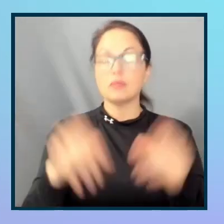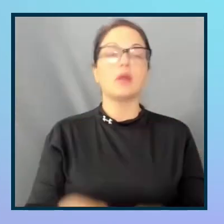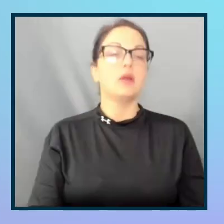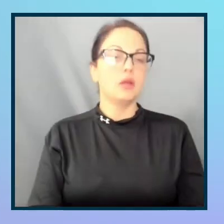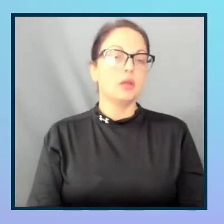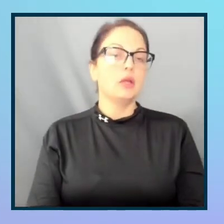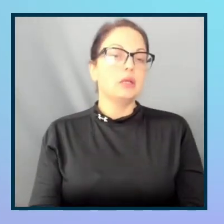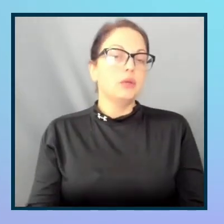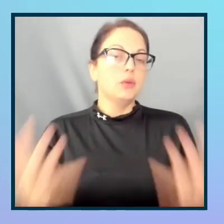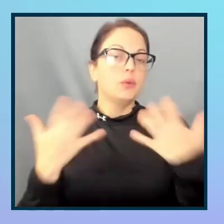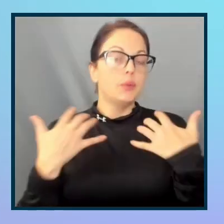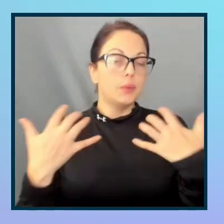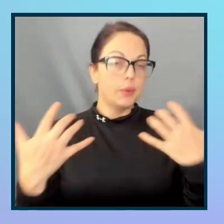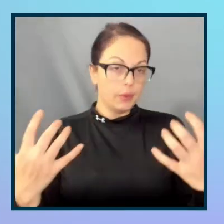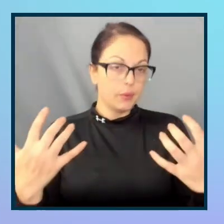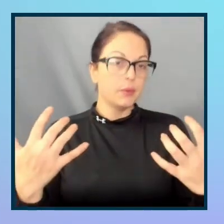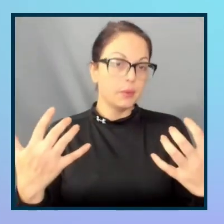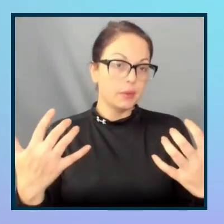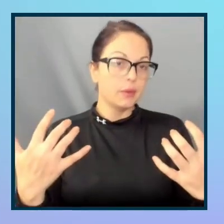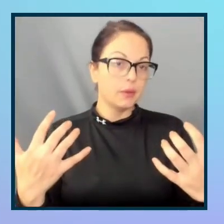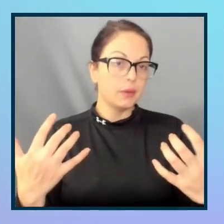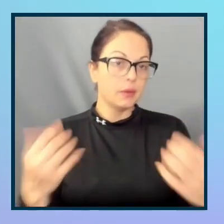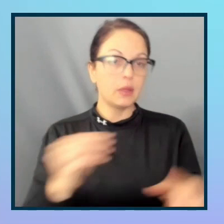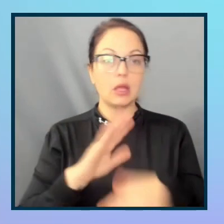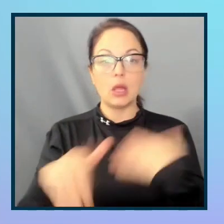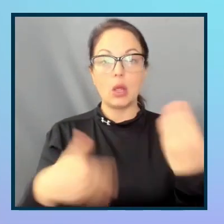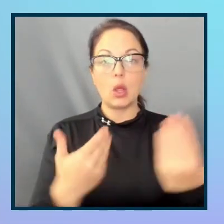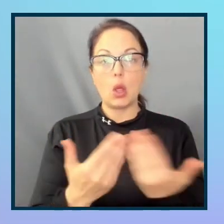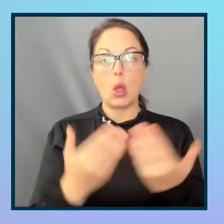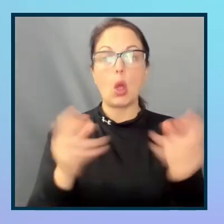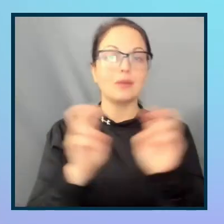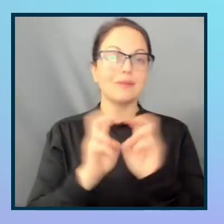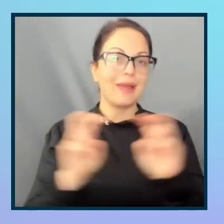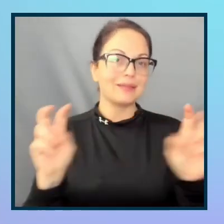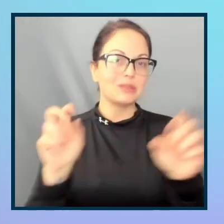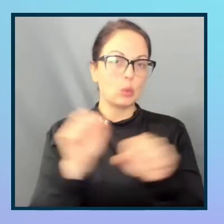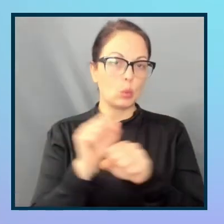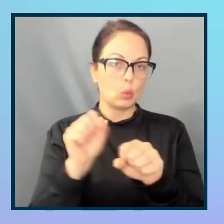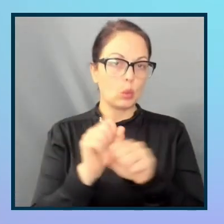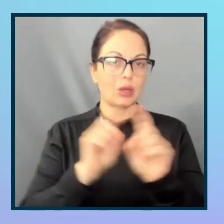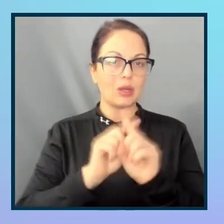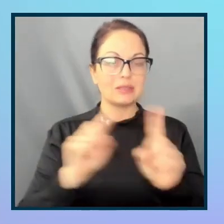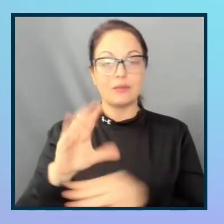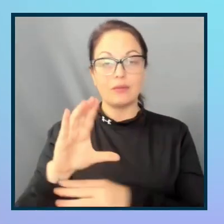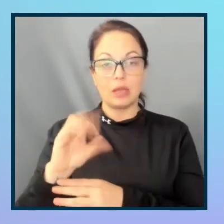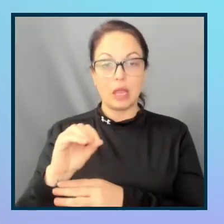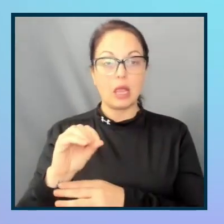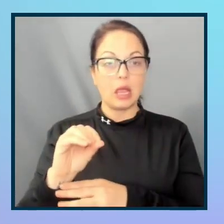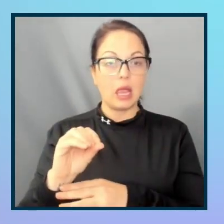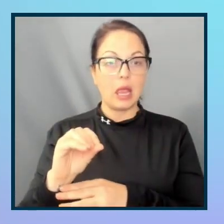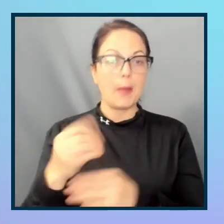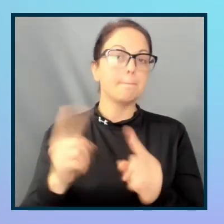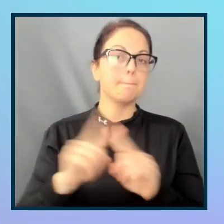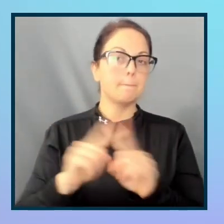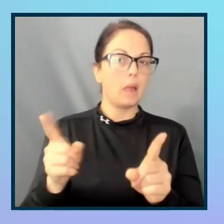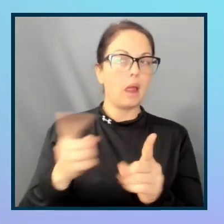that though all our panelists work at all these different companies, they are speaking today on behalf of their personal views